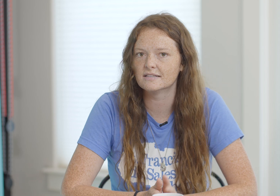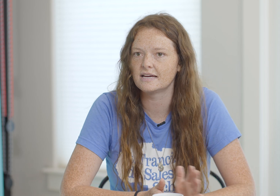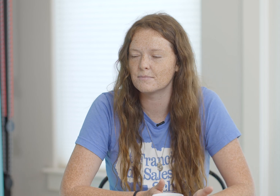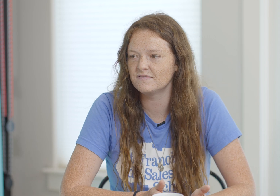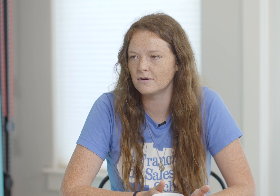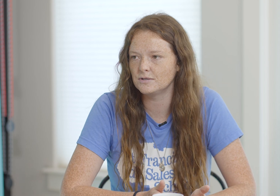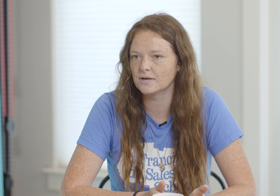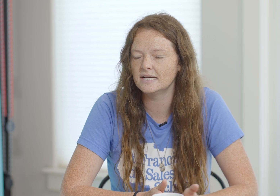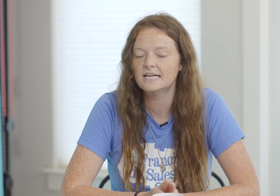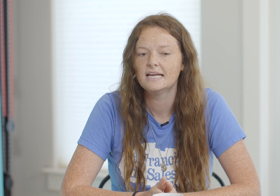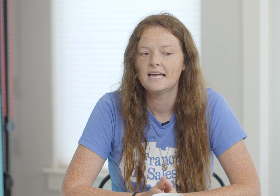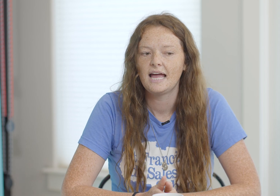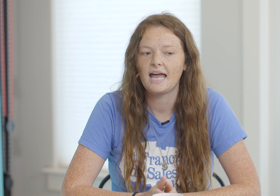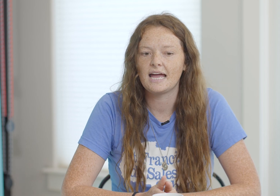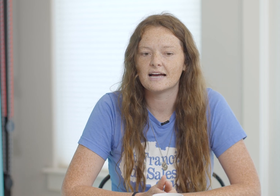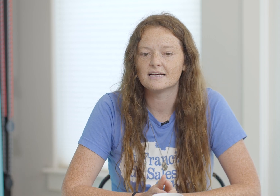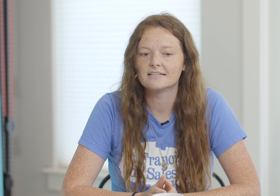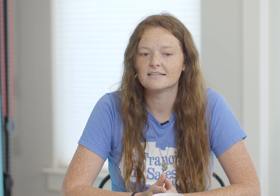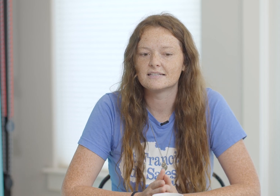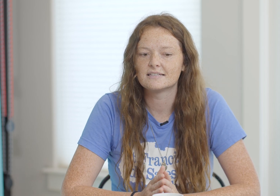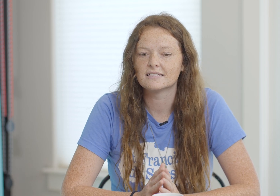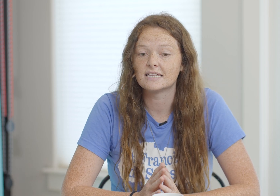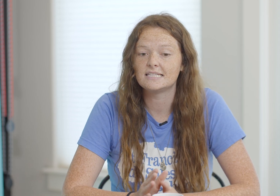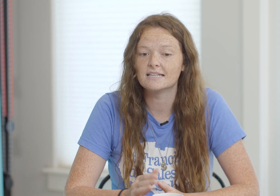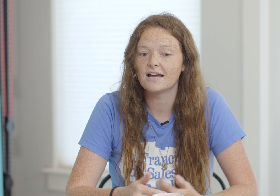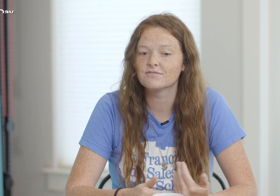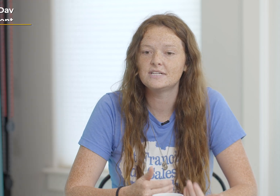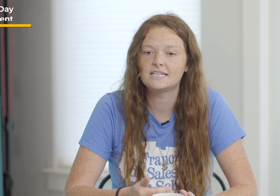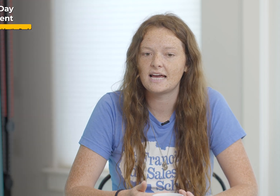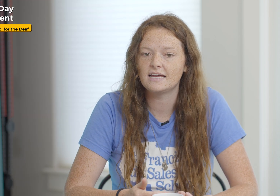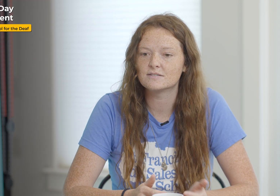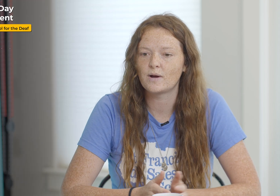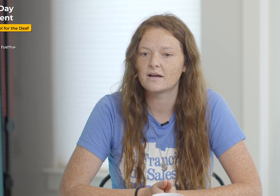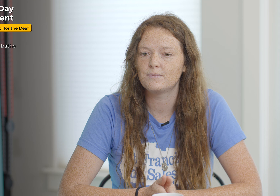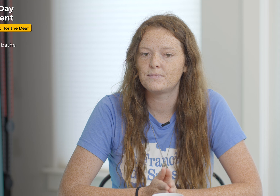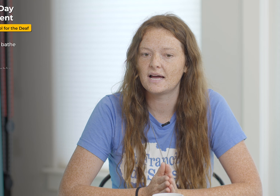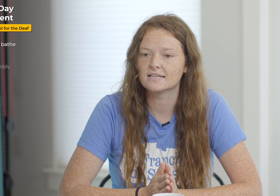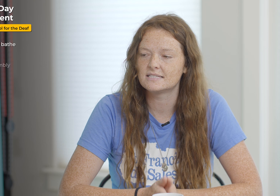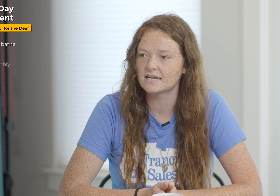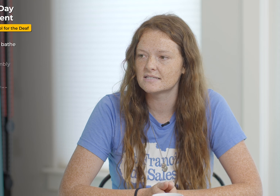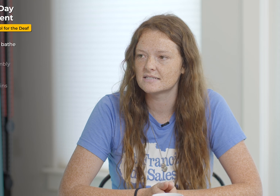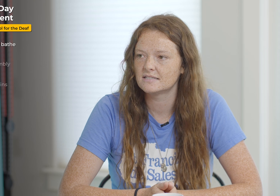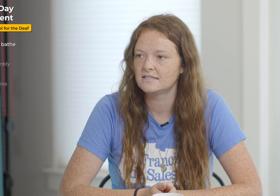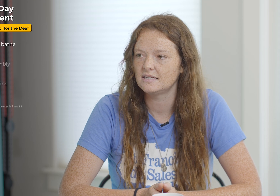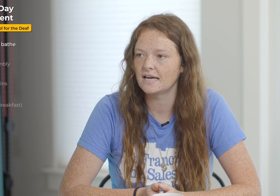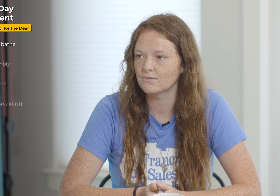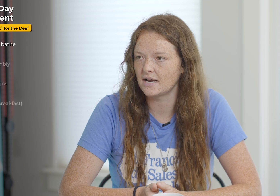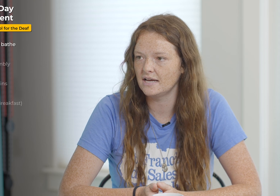They come in February and let's see that every day is wake up at six, get ready.